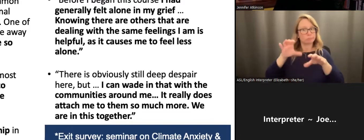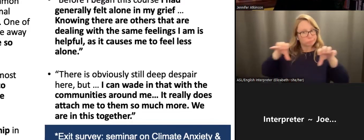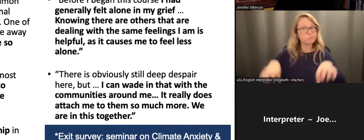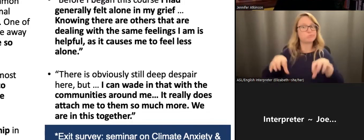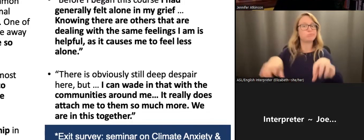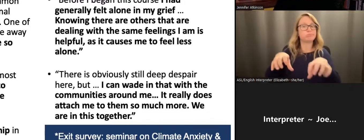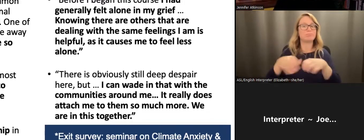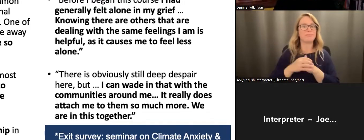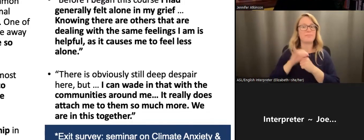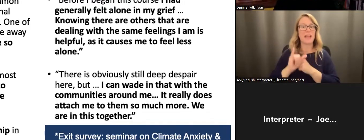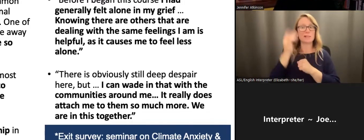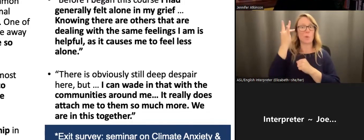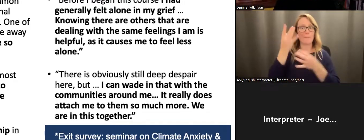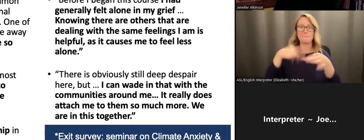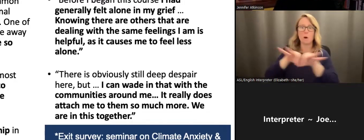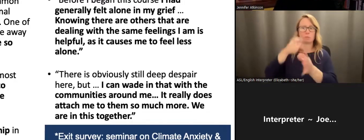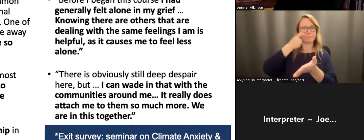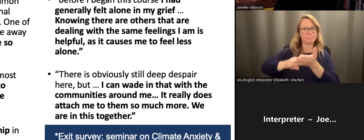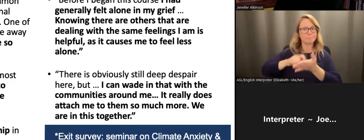that's why openly acknowledging these emotional responses is so